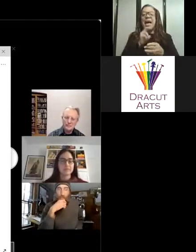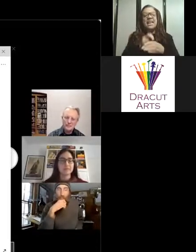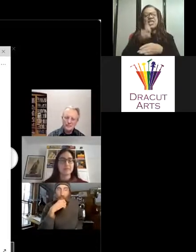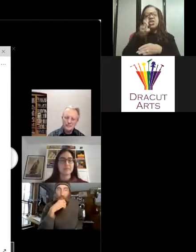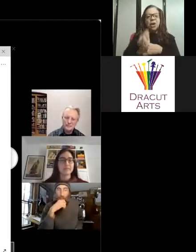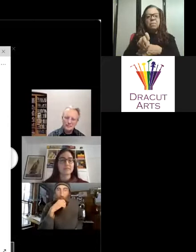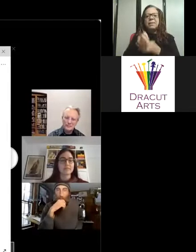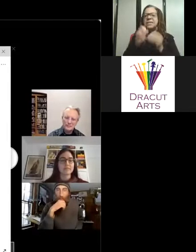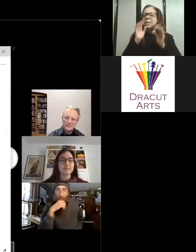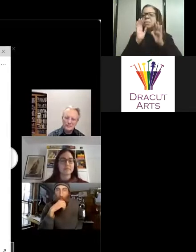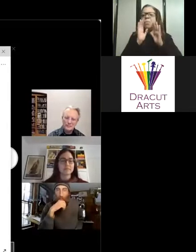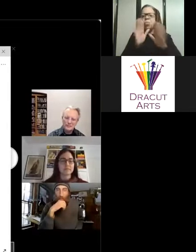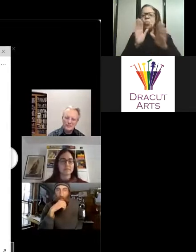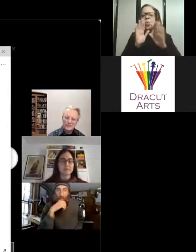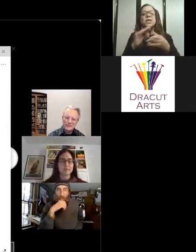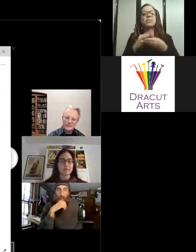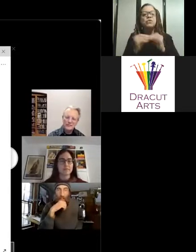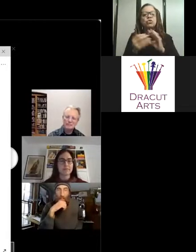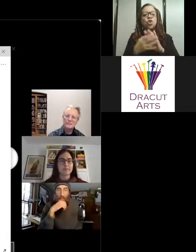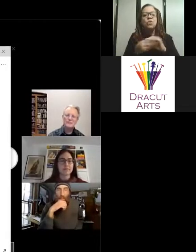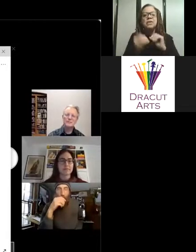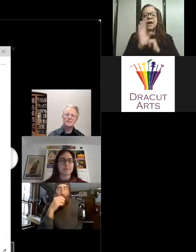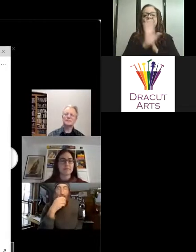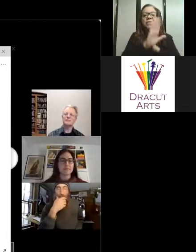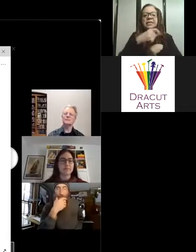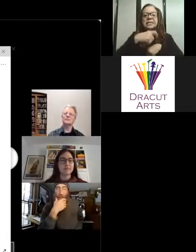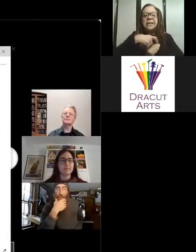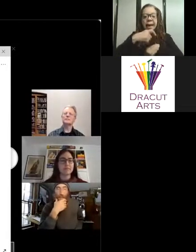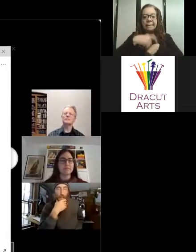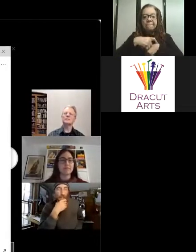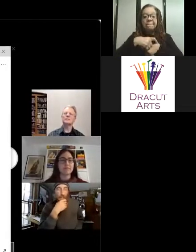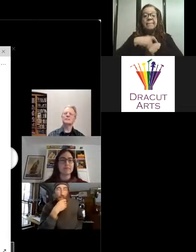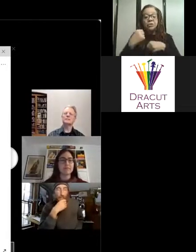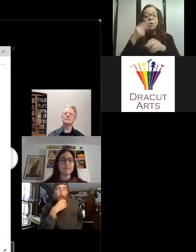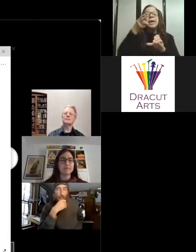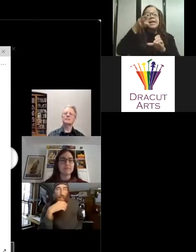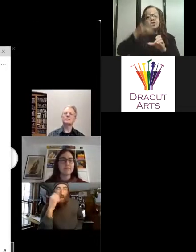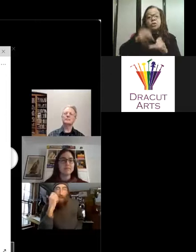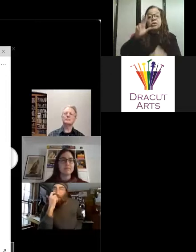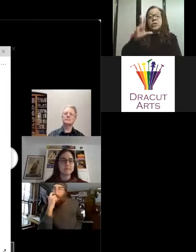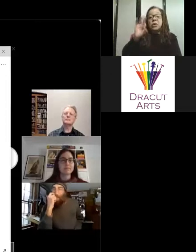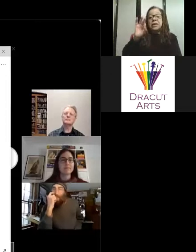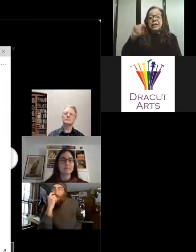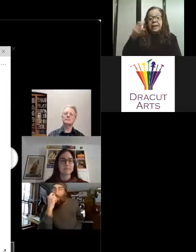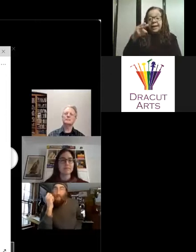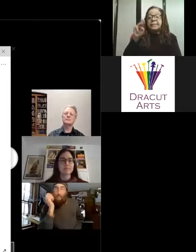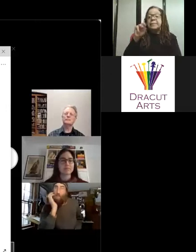his, um, of his time he joins the 39th Massachusetts regiment in August 1862,